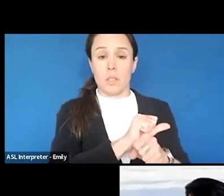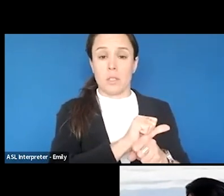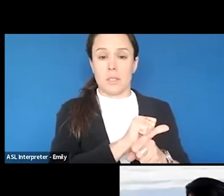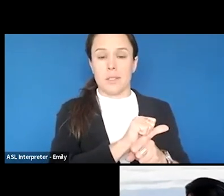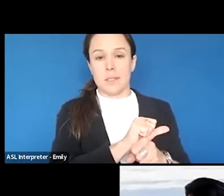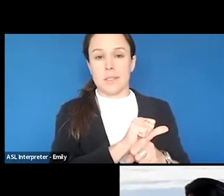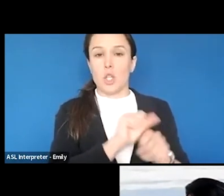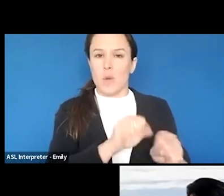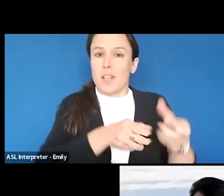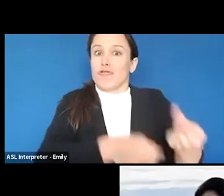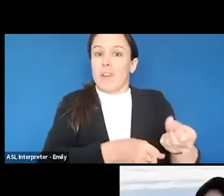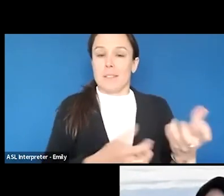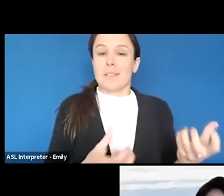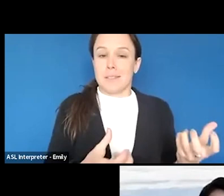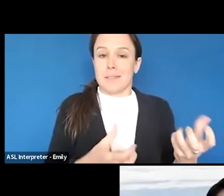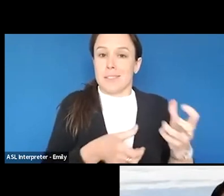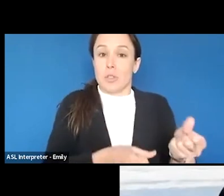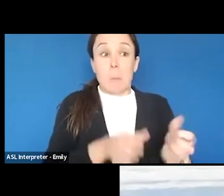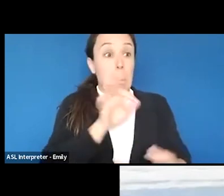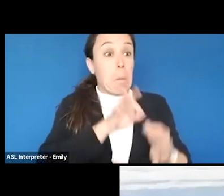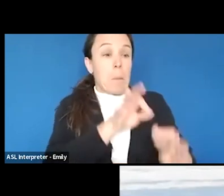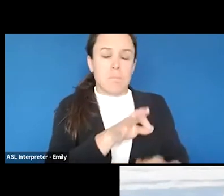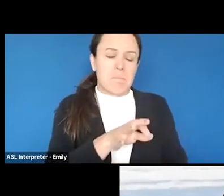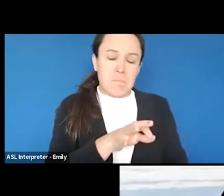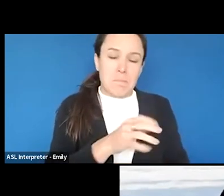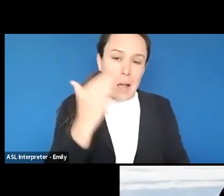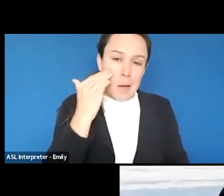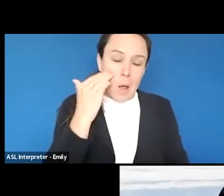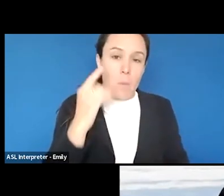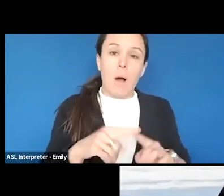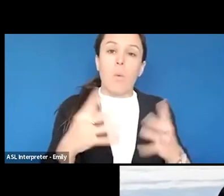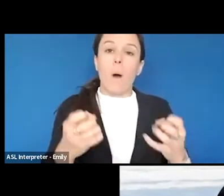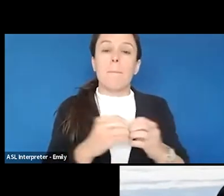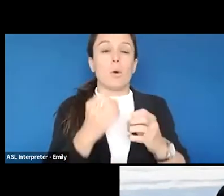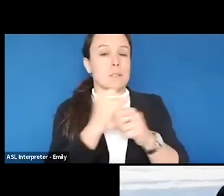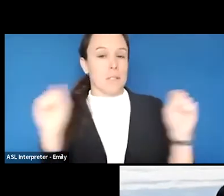trustable. It will never be perfect I know that but we want it to be safer and more reliable.